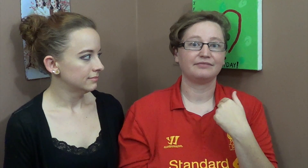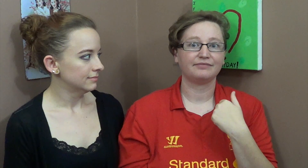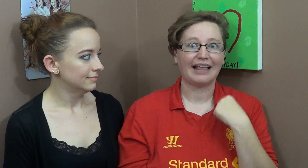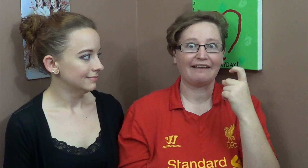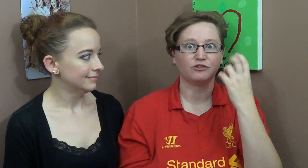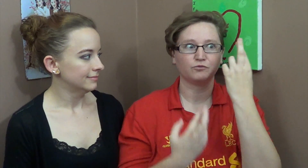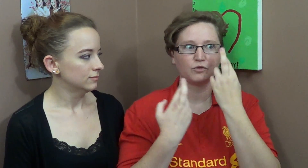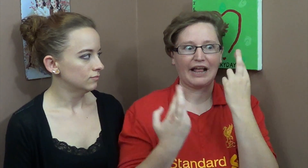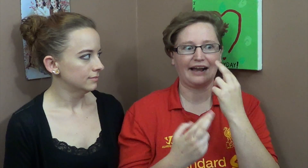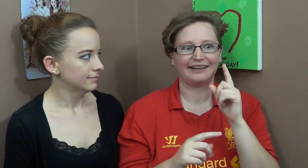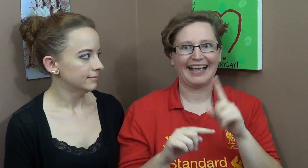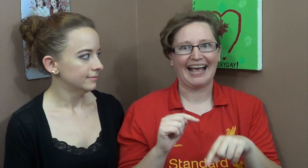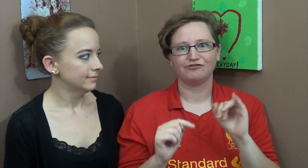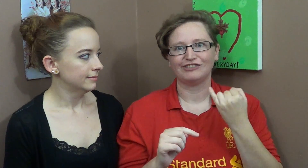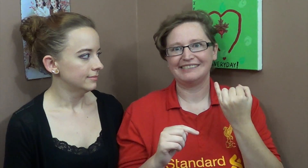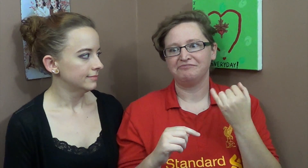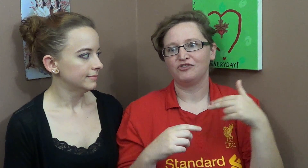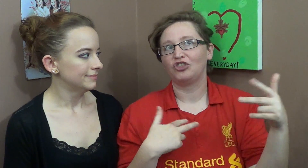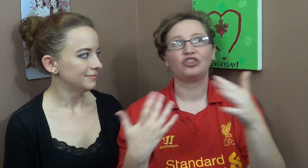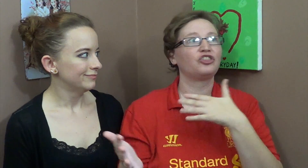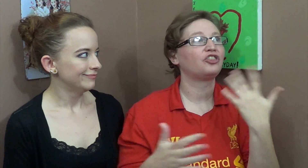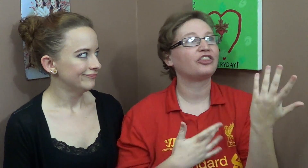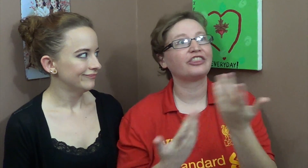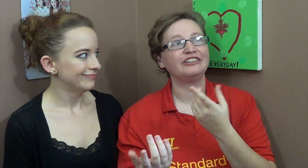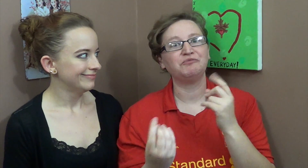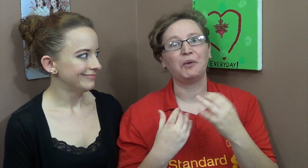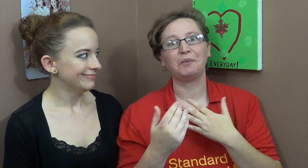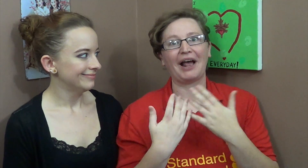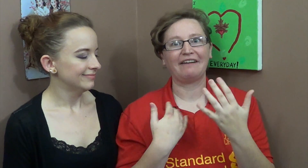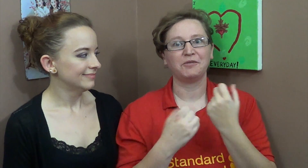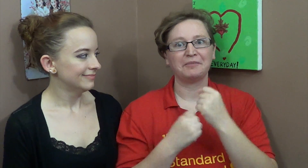I have to realize that I can't just do whatever